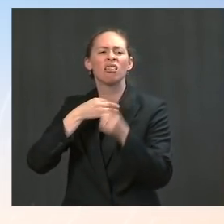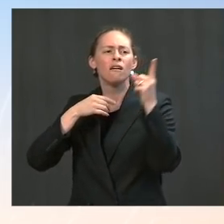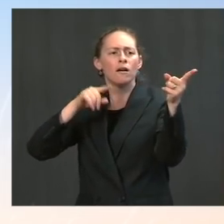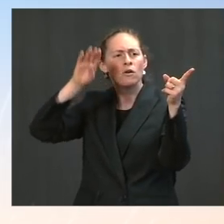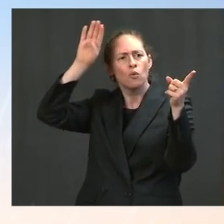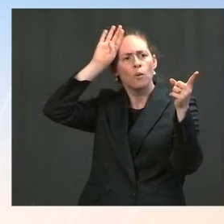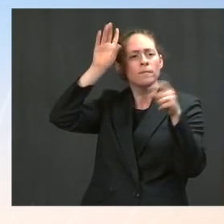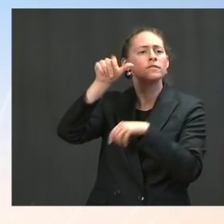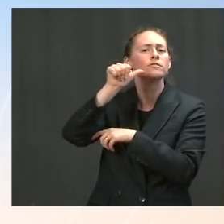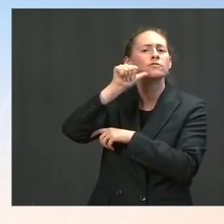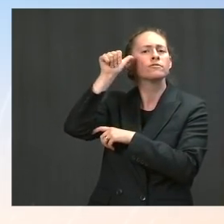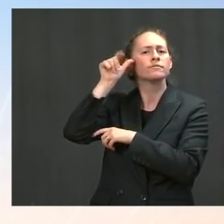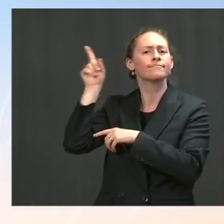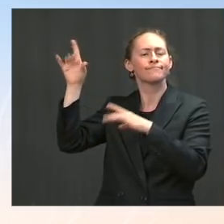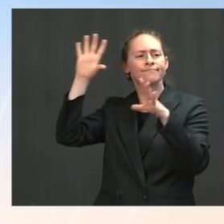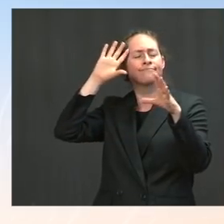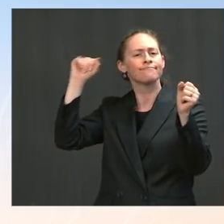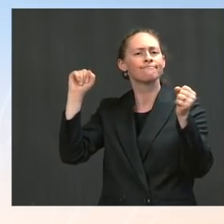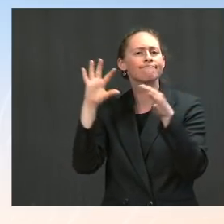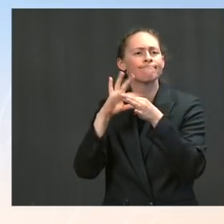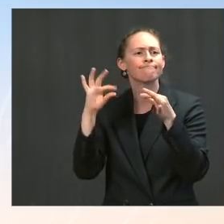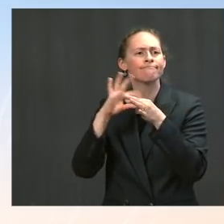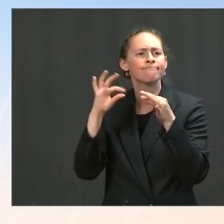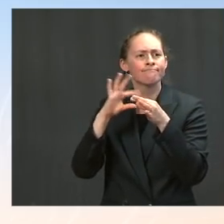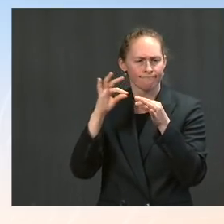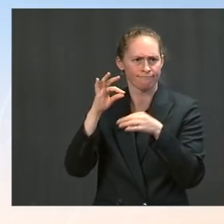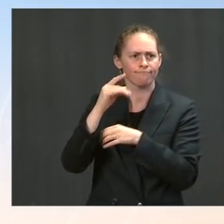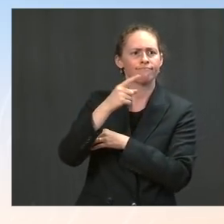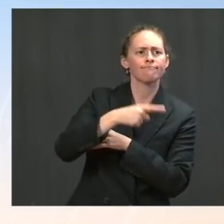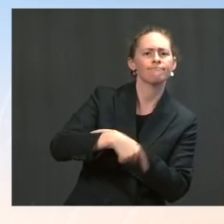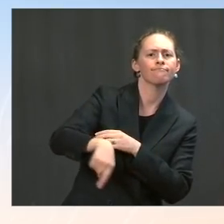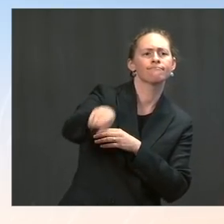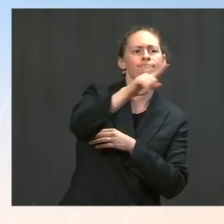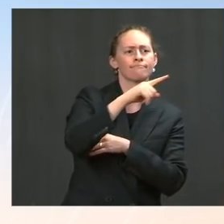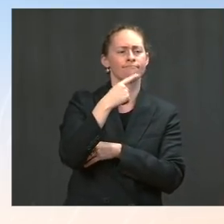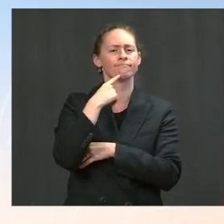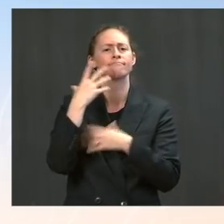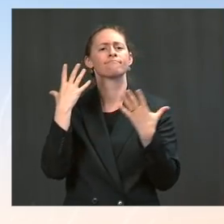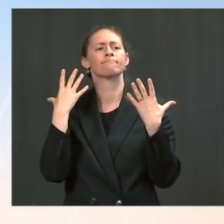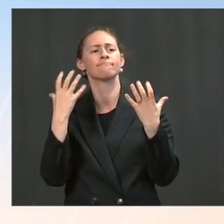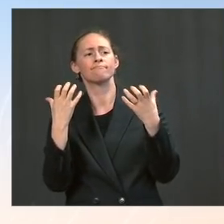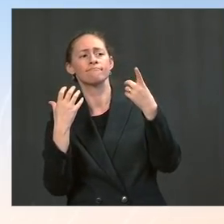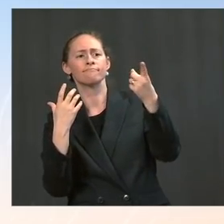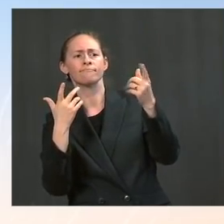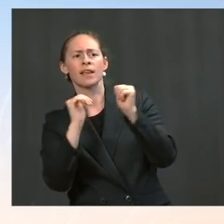to reinstate Internet access -- Ms. Psaki: Yeah. >> The Press: -- for Cubans. And I was wondering if --